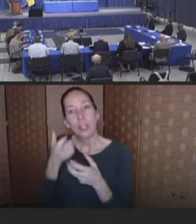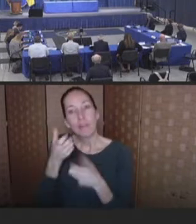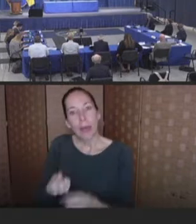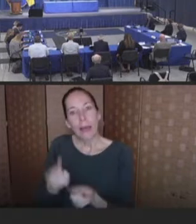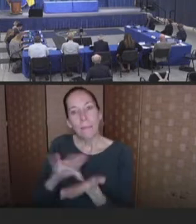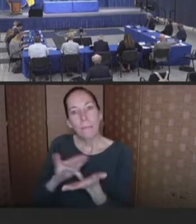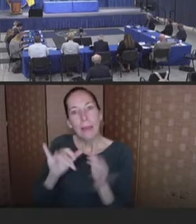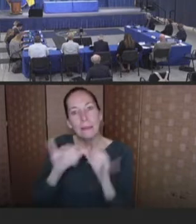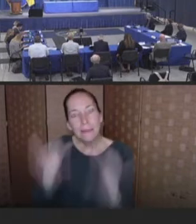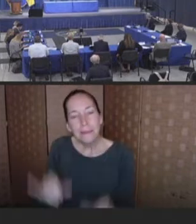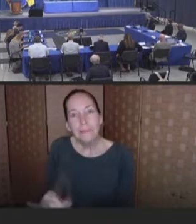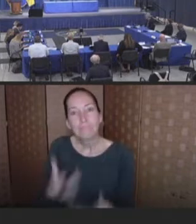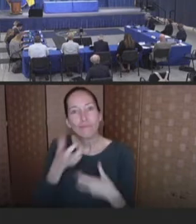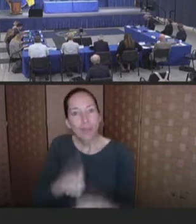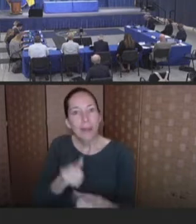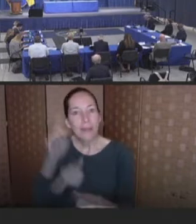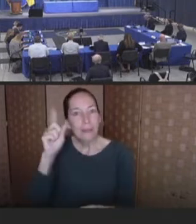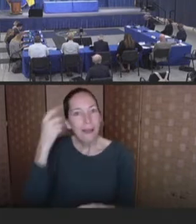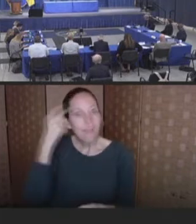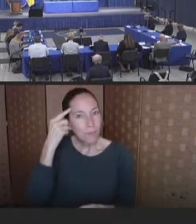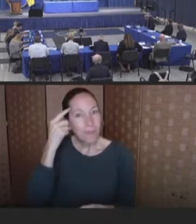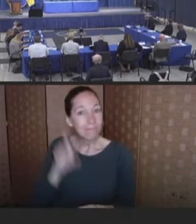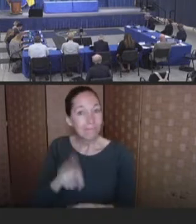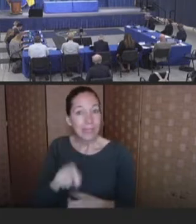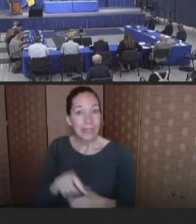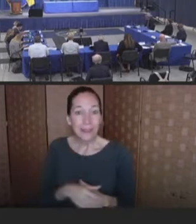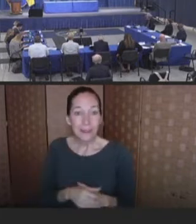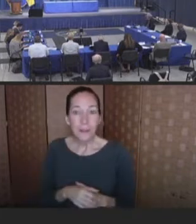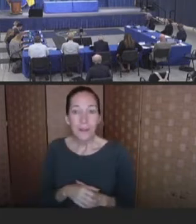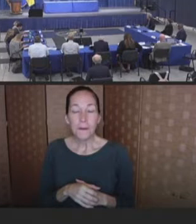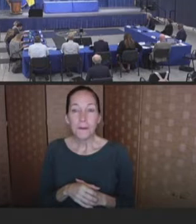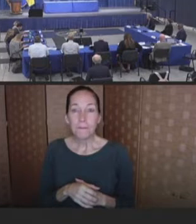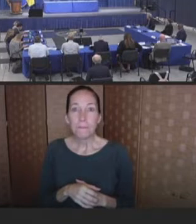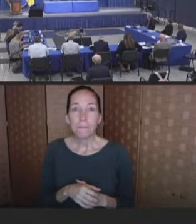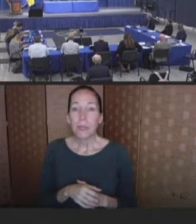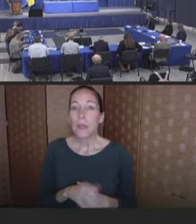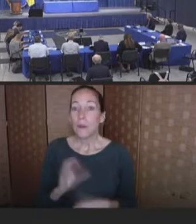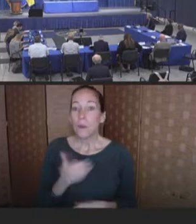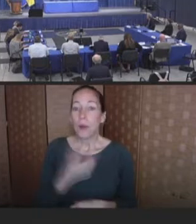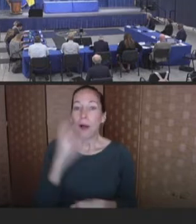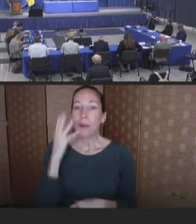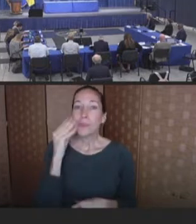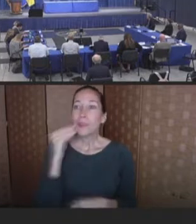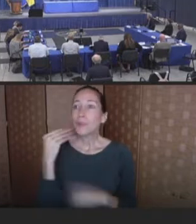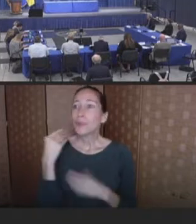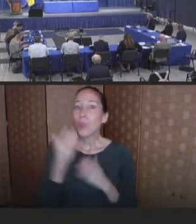And, you know, we know that from our experience with COVID, for example, our communities have